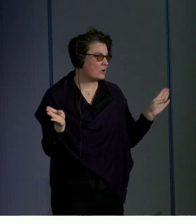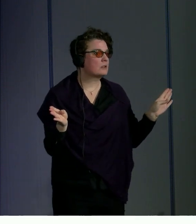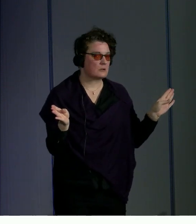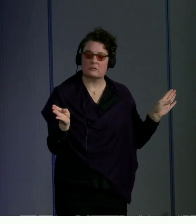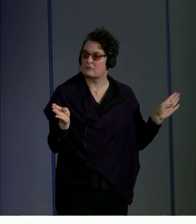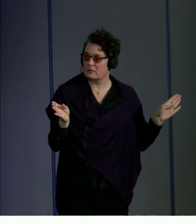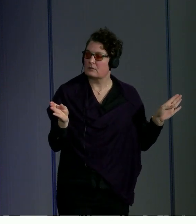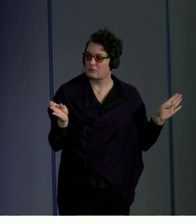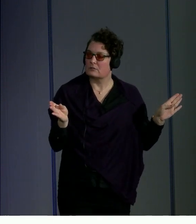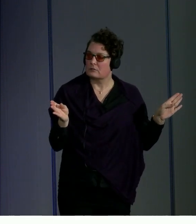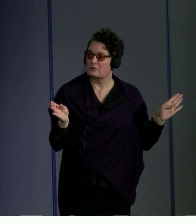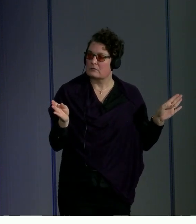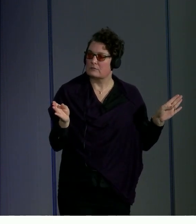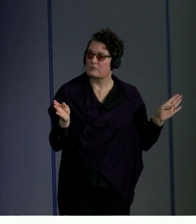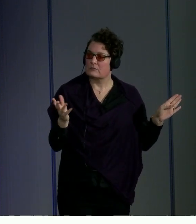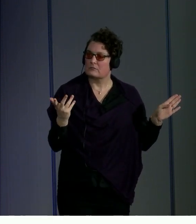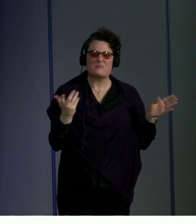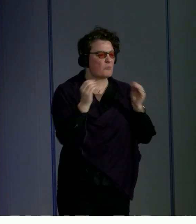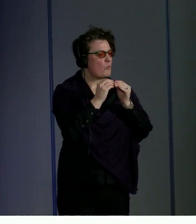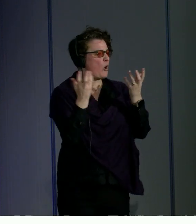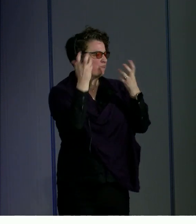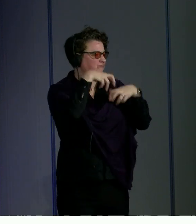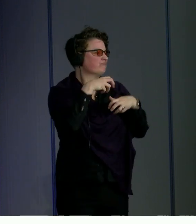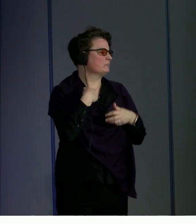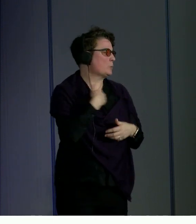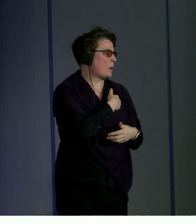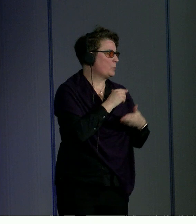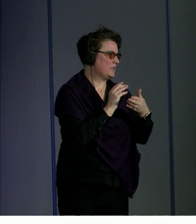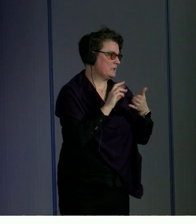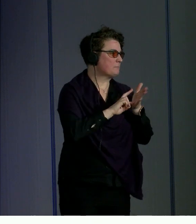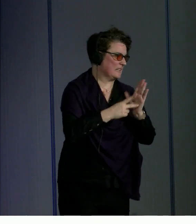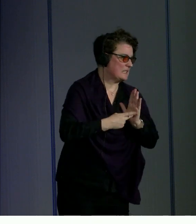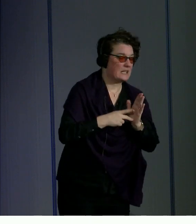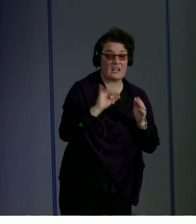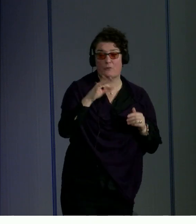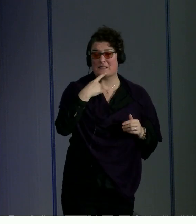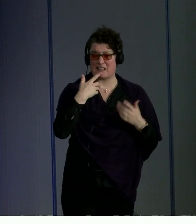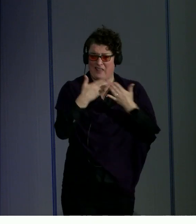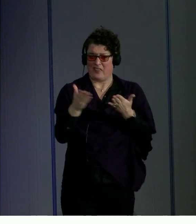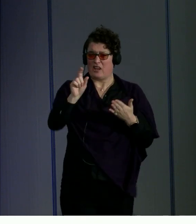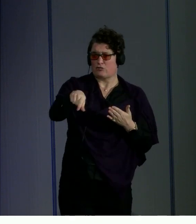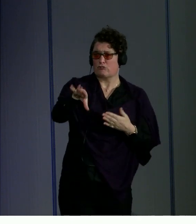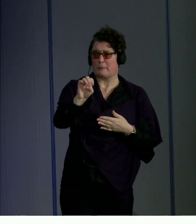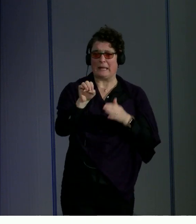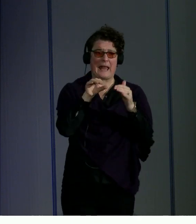demonstrating what we mean when we say things should just be accessible and usable to everyone.